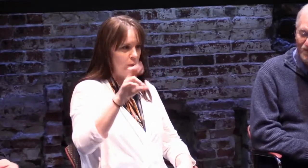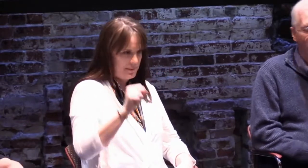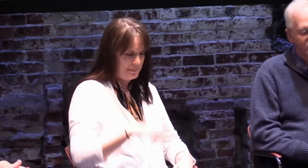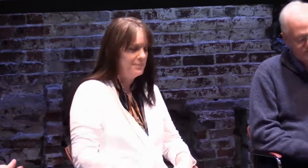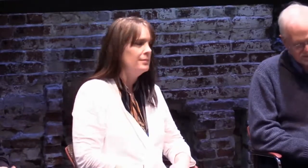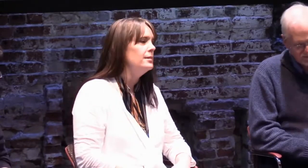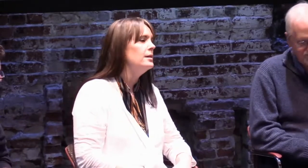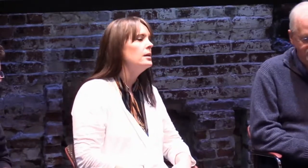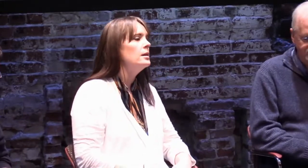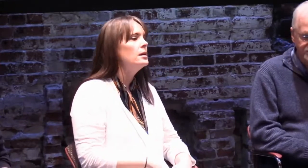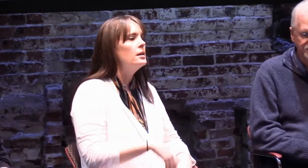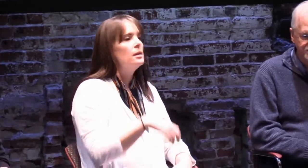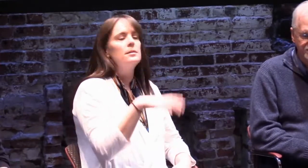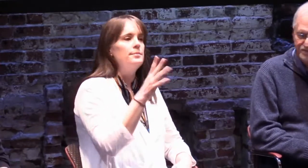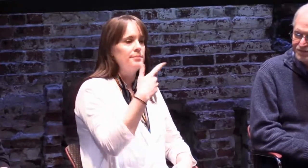My pronouns are she, her, hers.